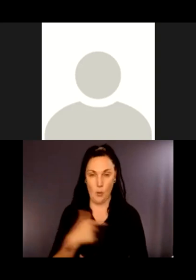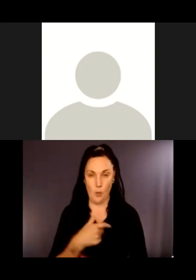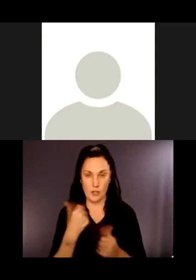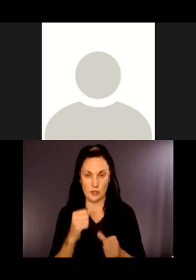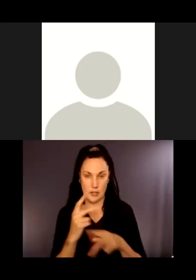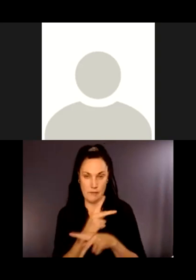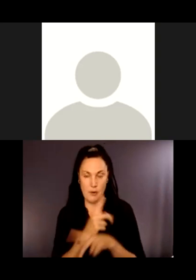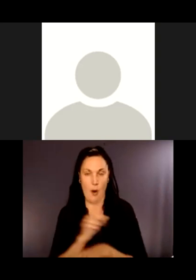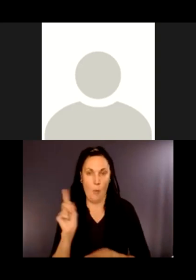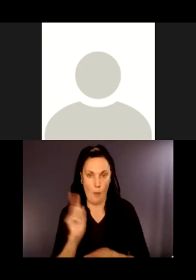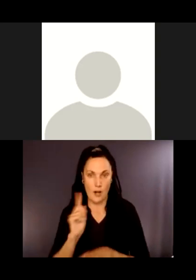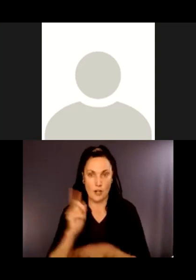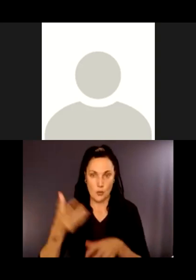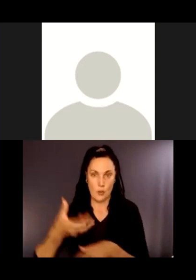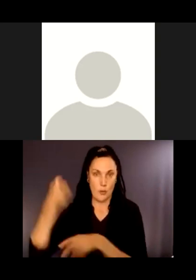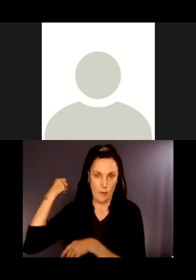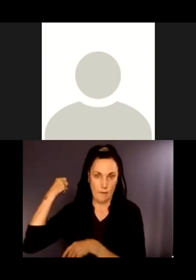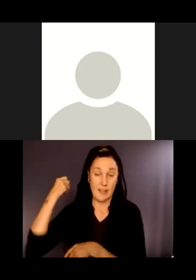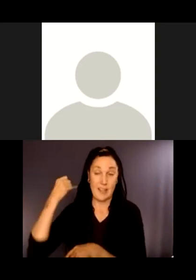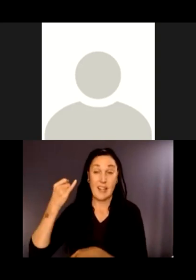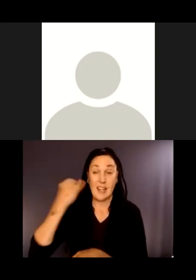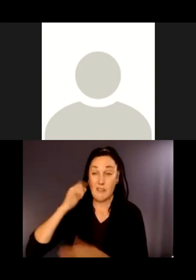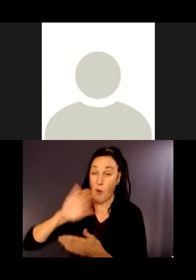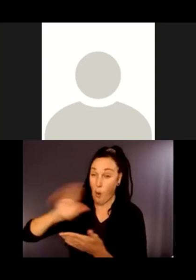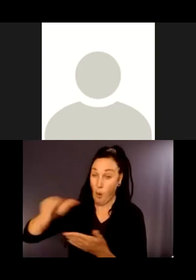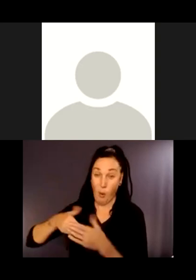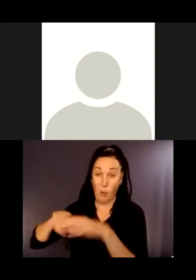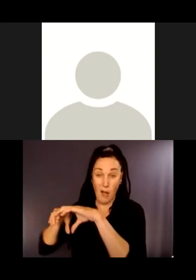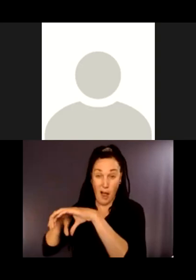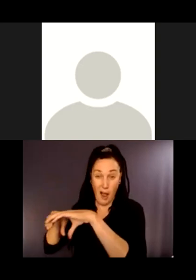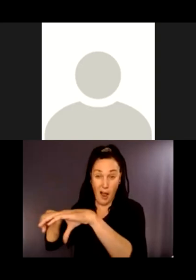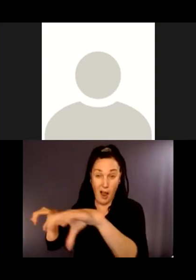To take it out through the whole ravine would mean tremendous environmental impact.